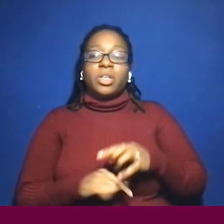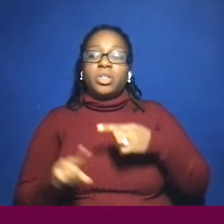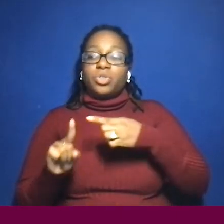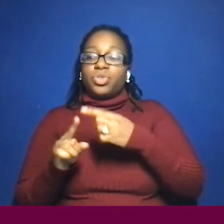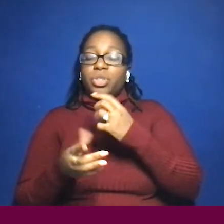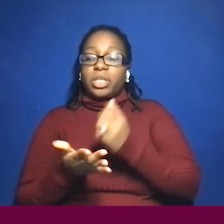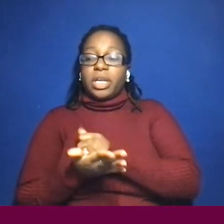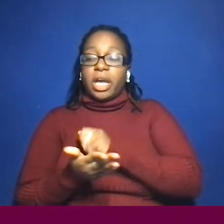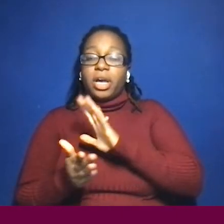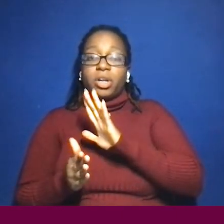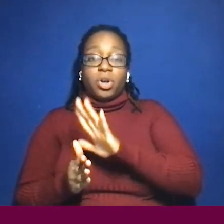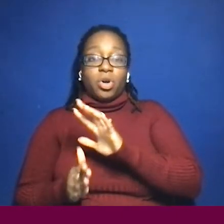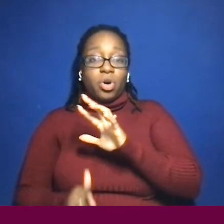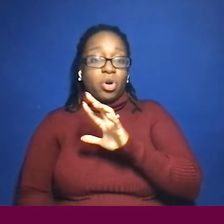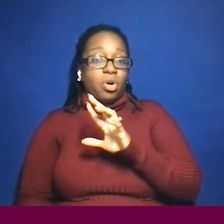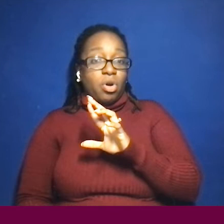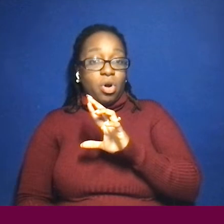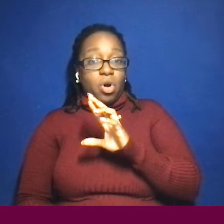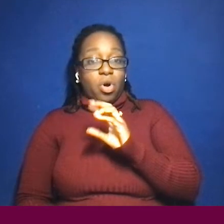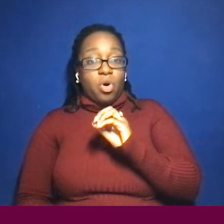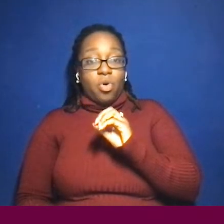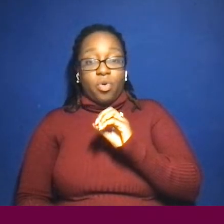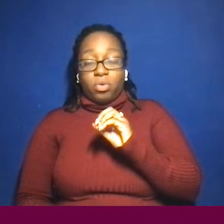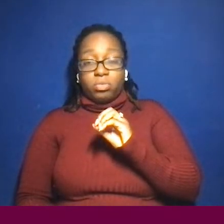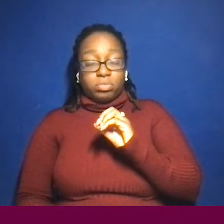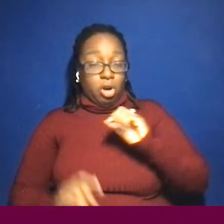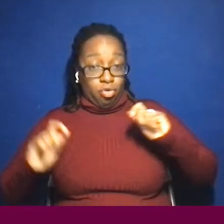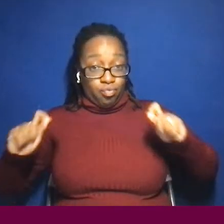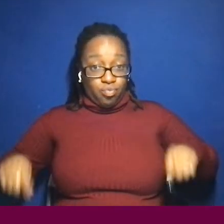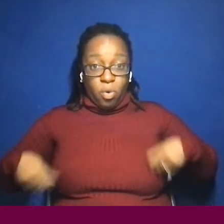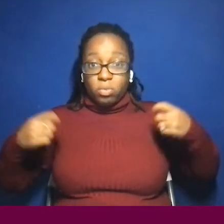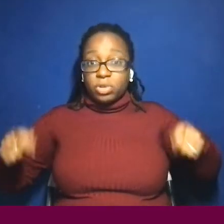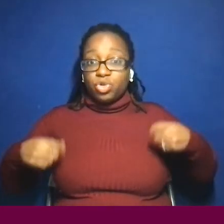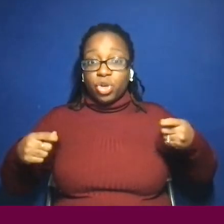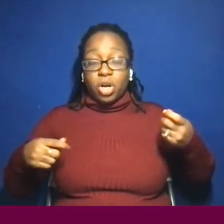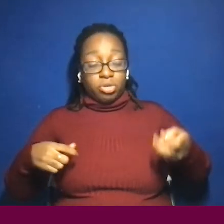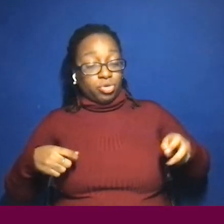and she walked out of the nursing home. She's like, "I'm not staying. I'm going out into the